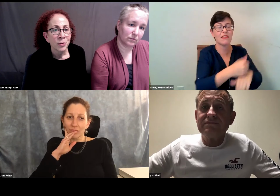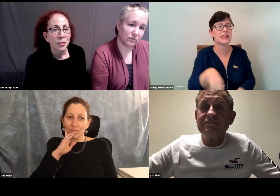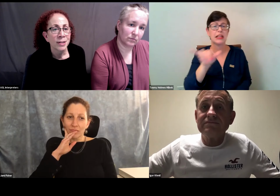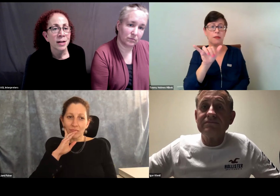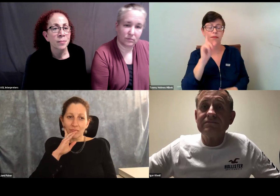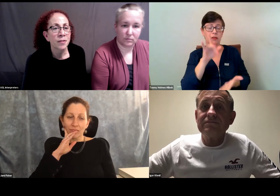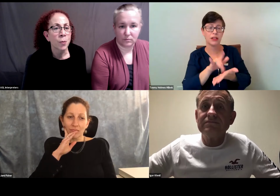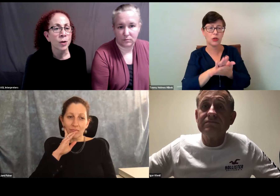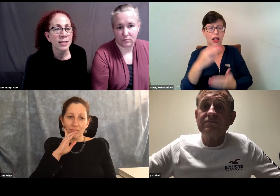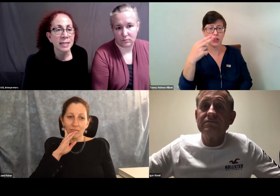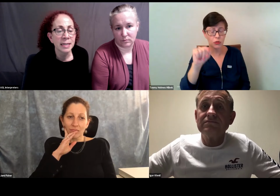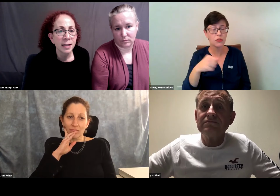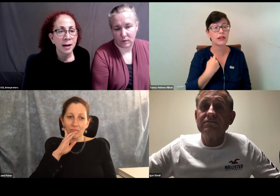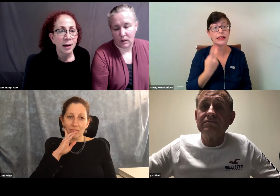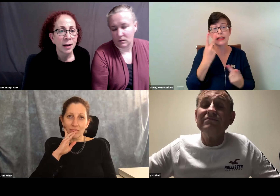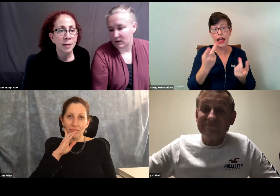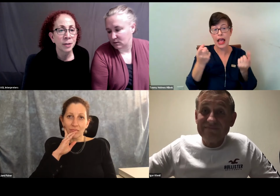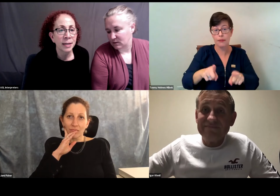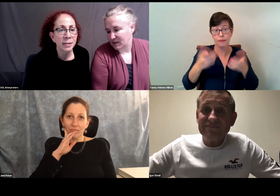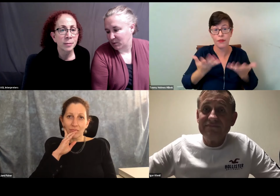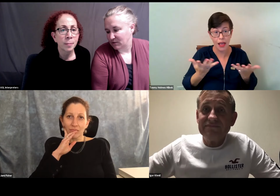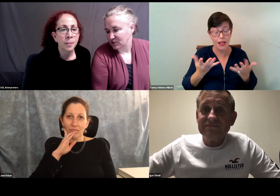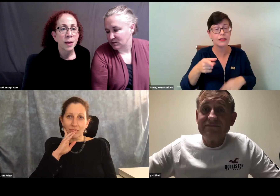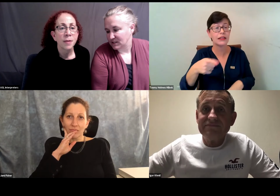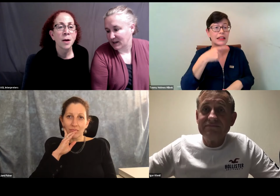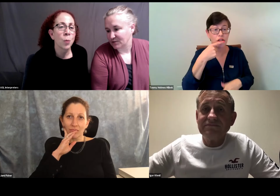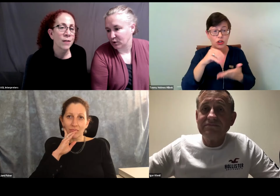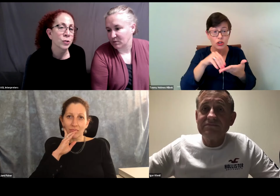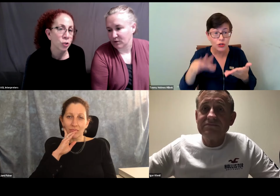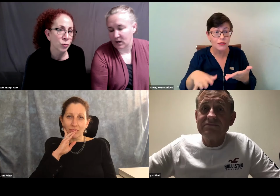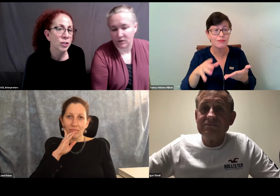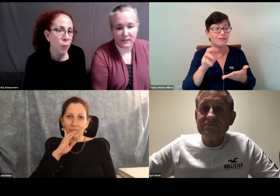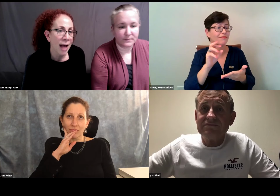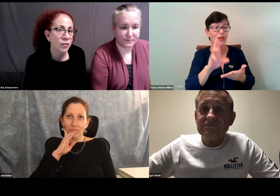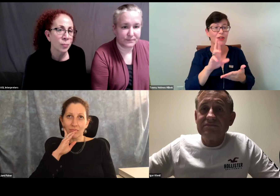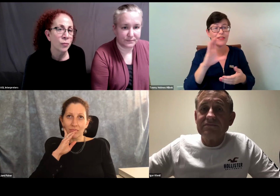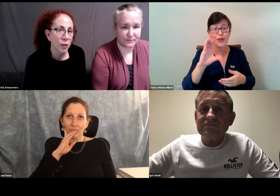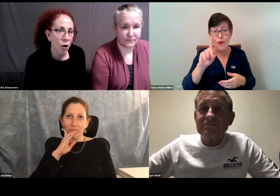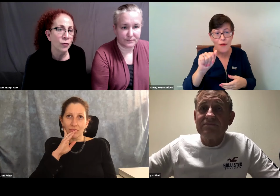it's not something they want to see in place for students, they might wait for students to ask for it before they offer it,